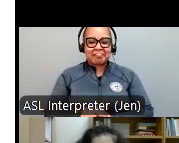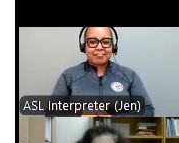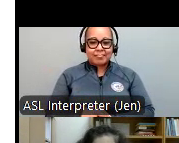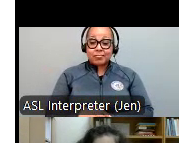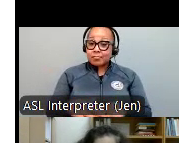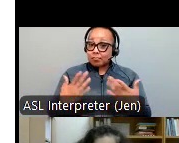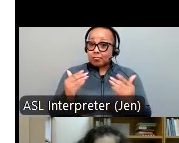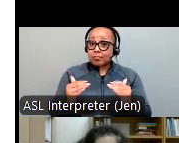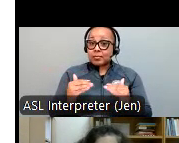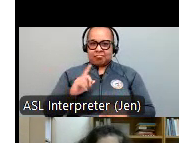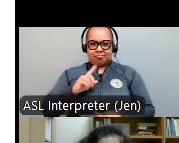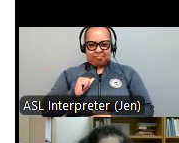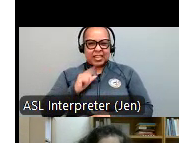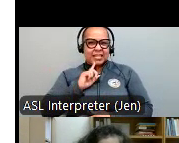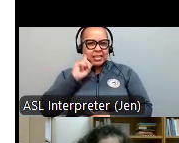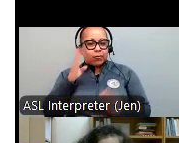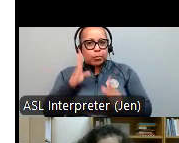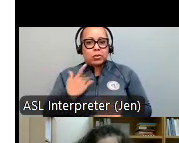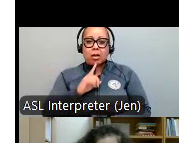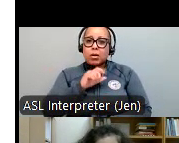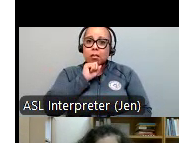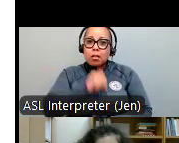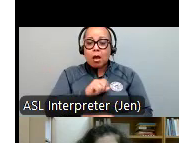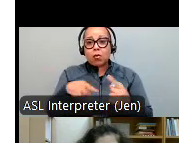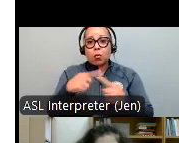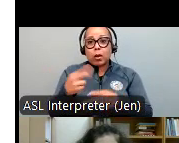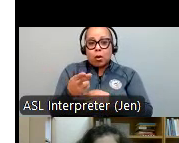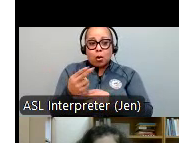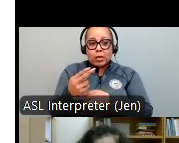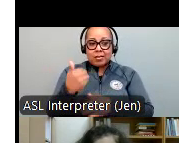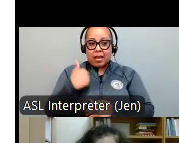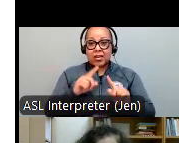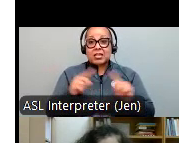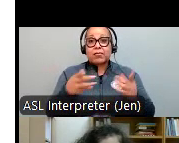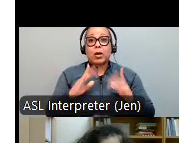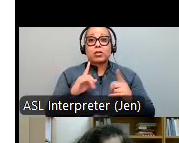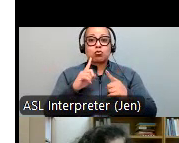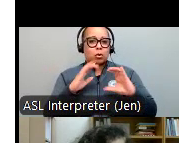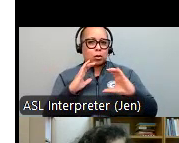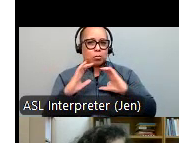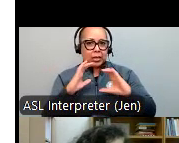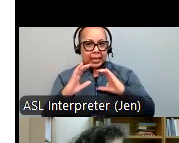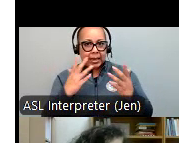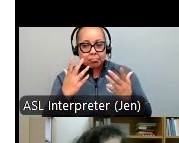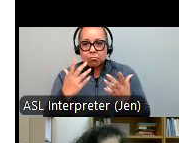then as a Deaf person, I really love when hotels have different ways to communicate. I cannot hear